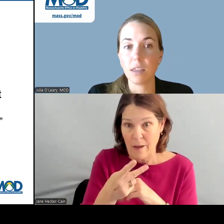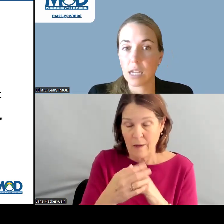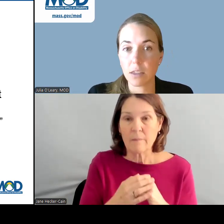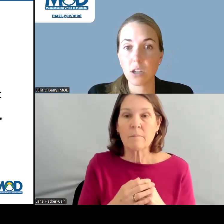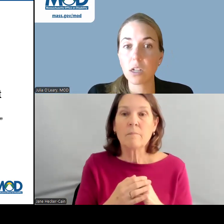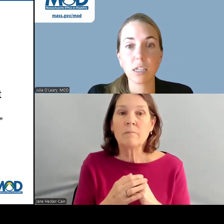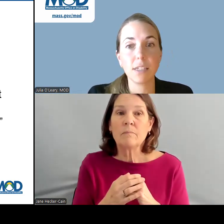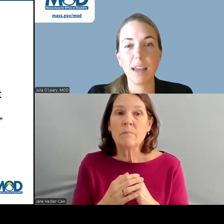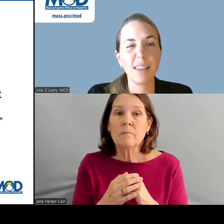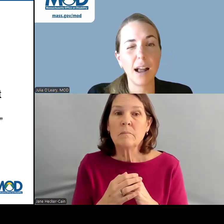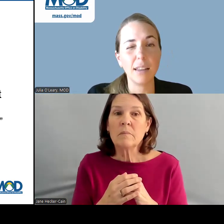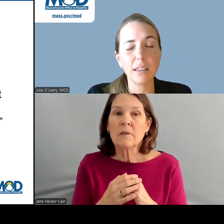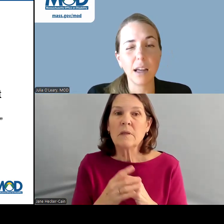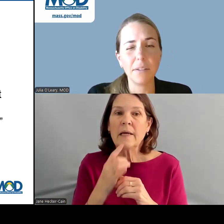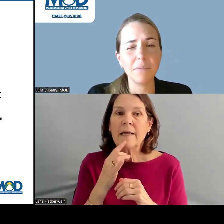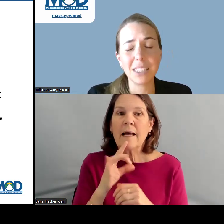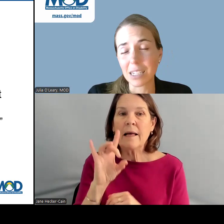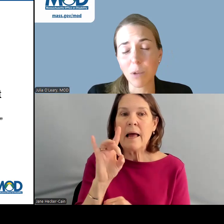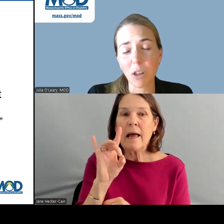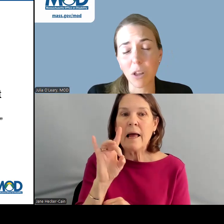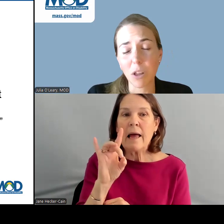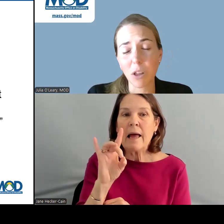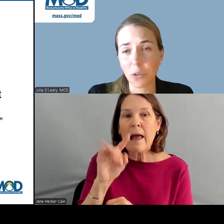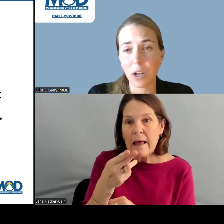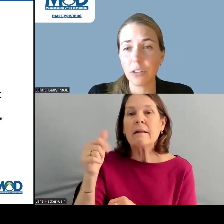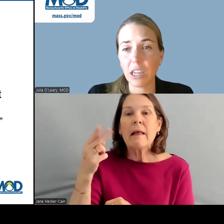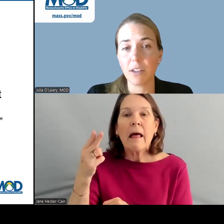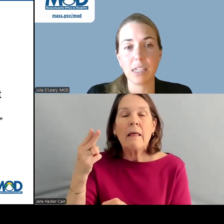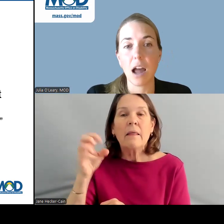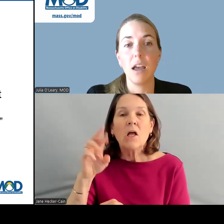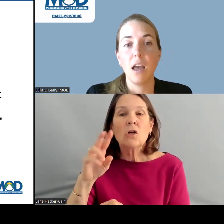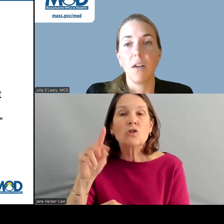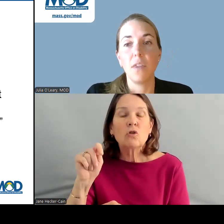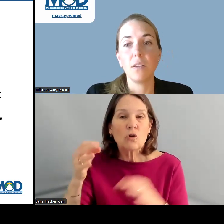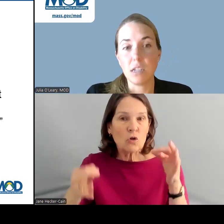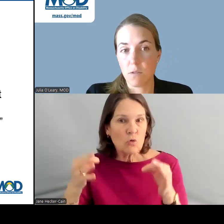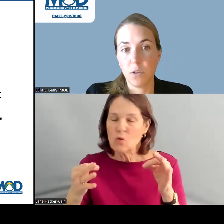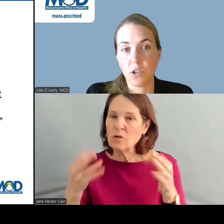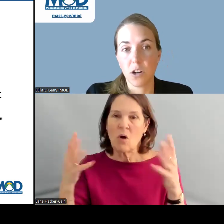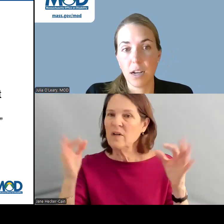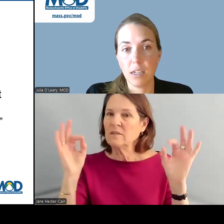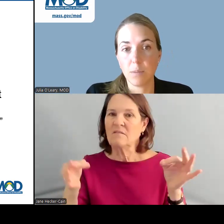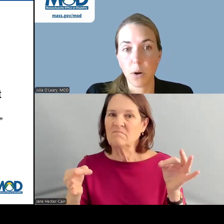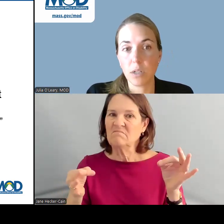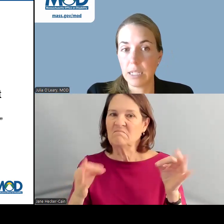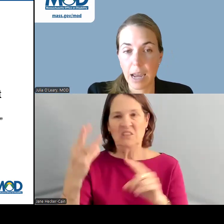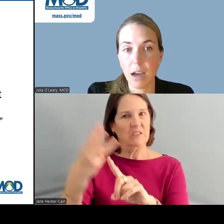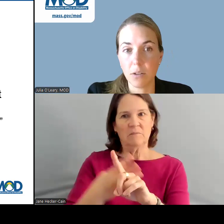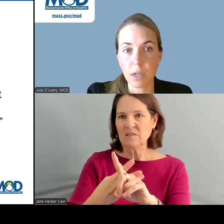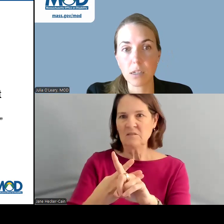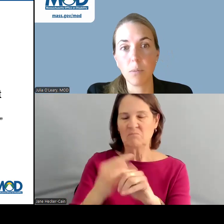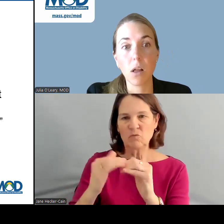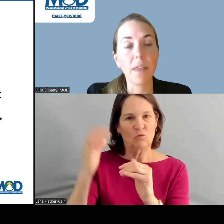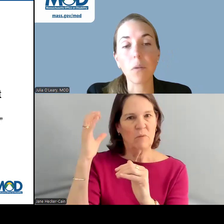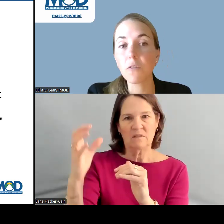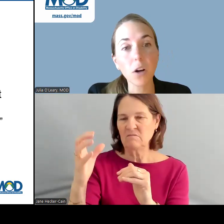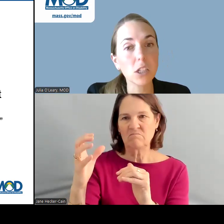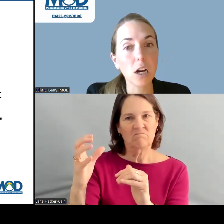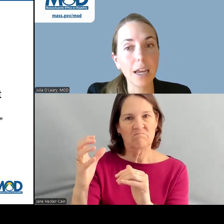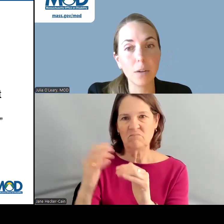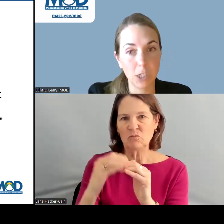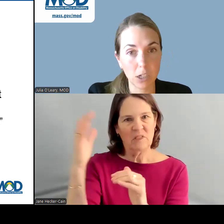And so, as I said earlier, the 8th and 10th circuits have said that a six-month or greater leave is not the near future and is per se, unreasonable.